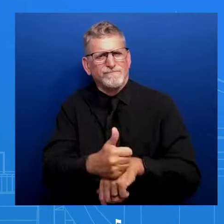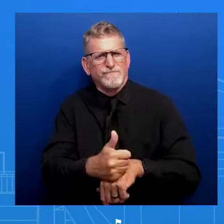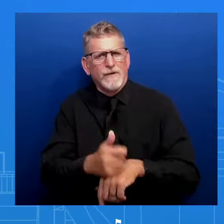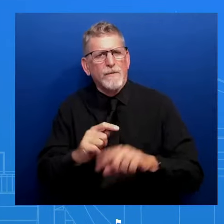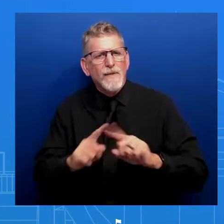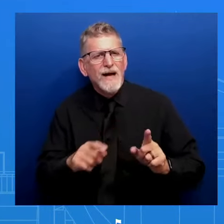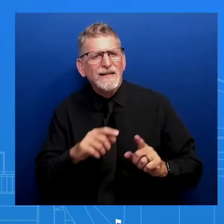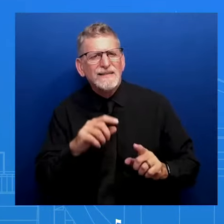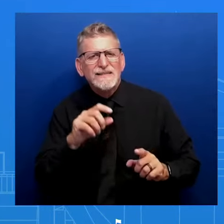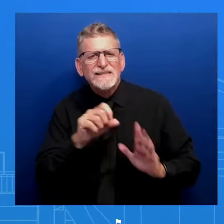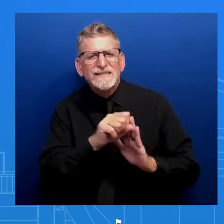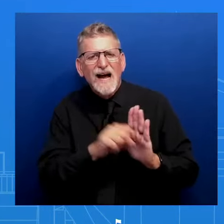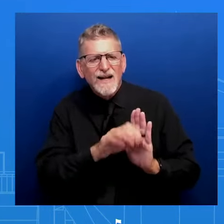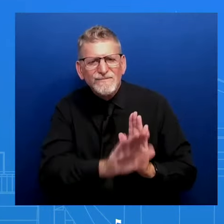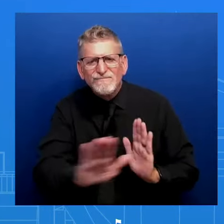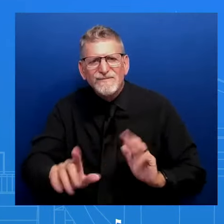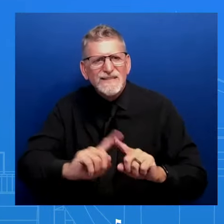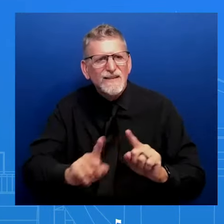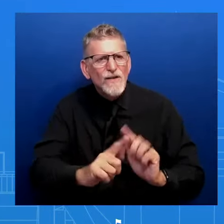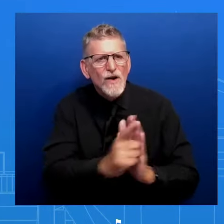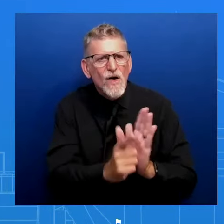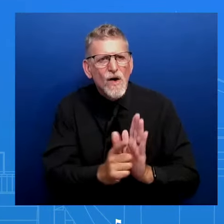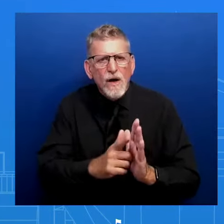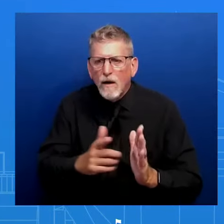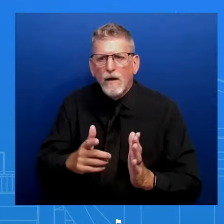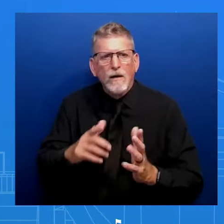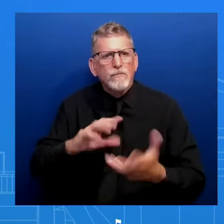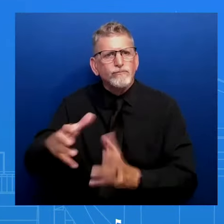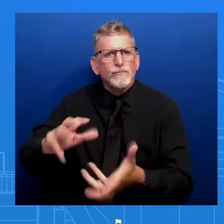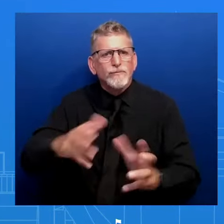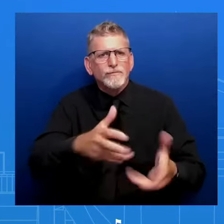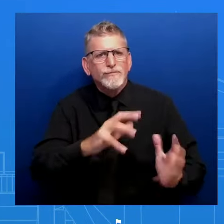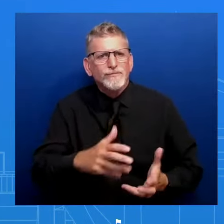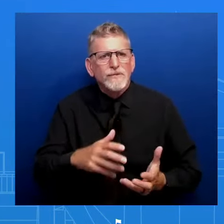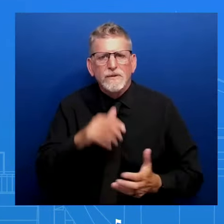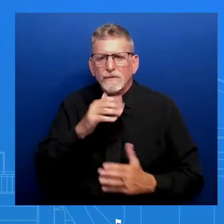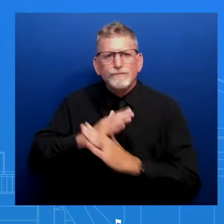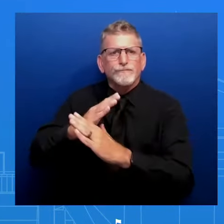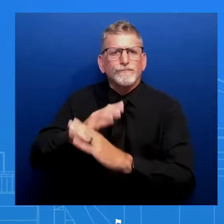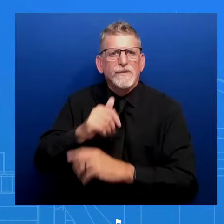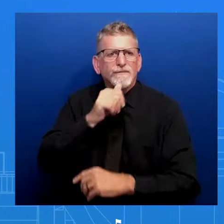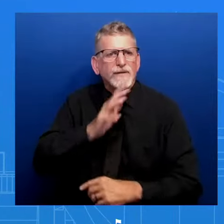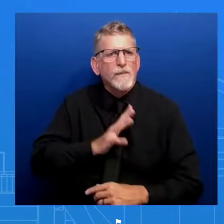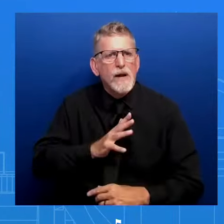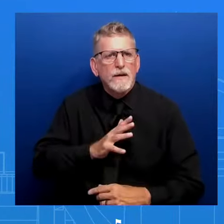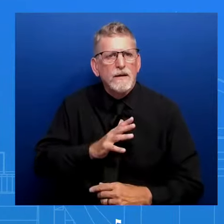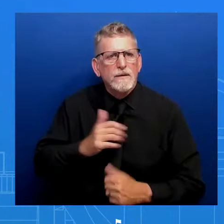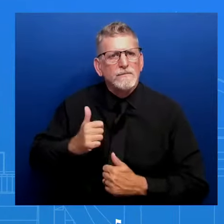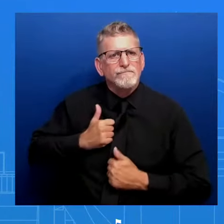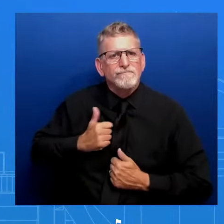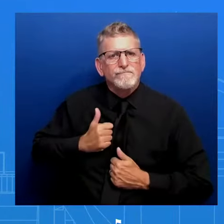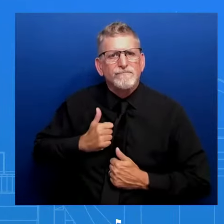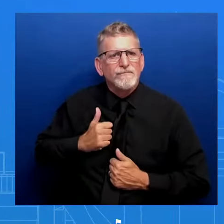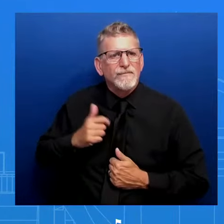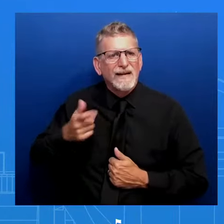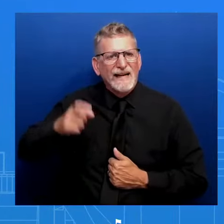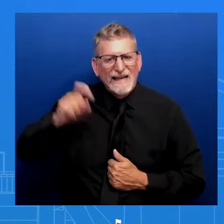and women family members that need reproductive care -- can't get it where they're stationed -- to have the time off and some travel allowance